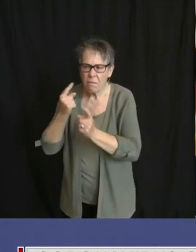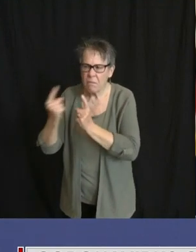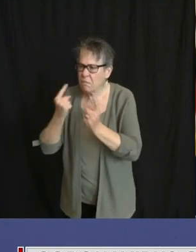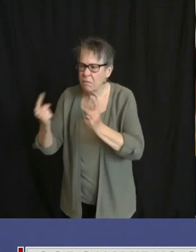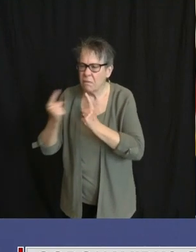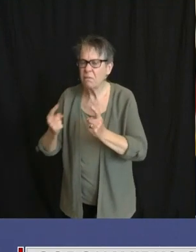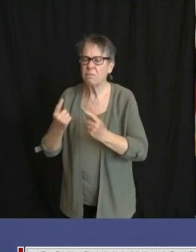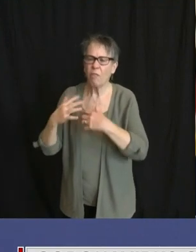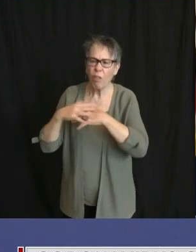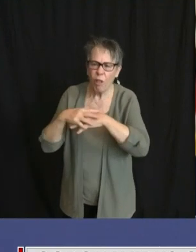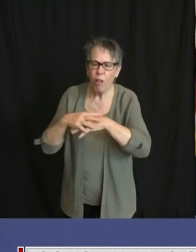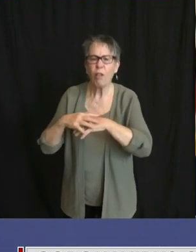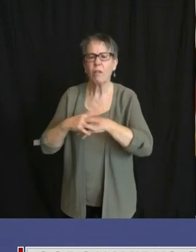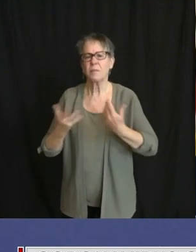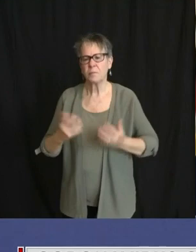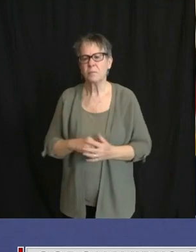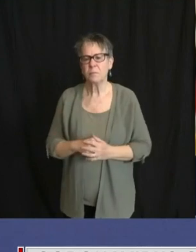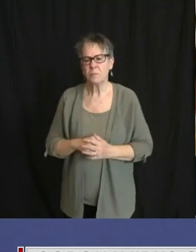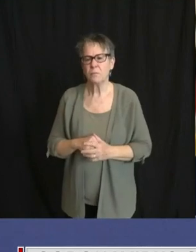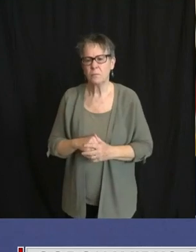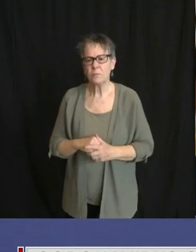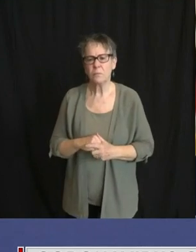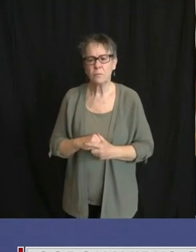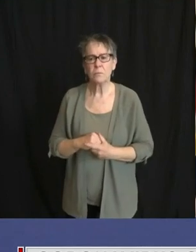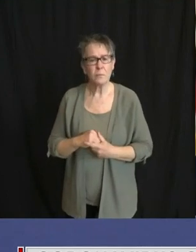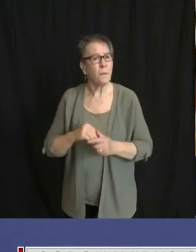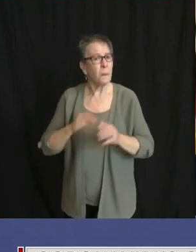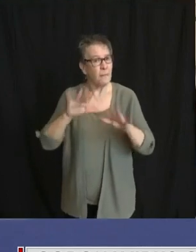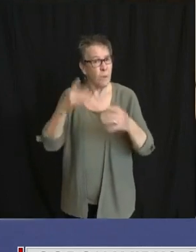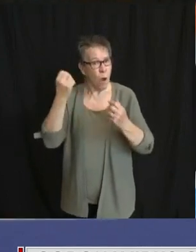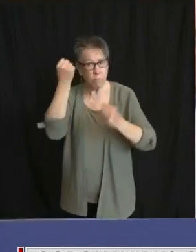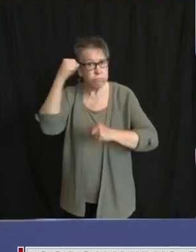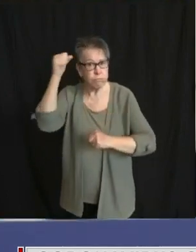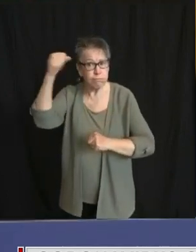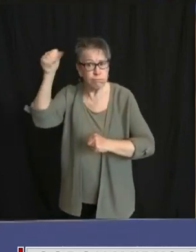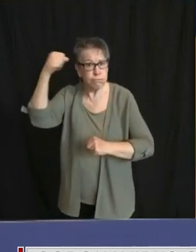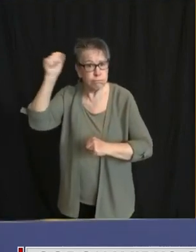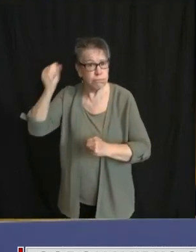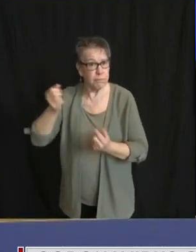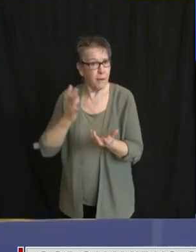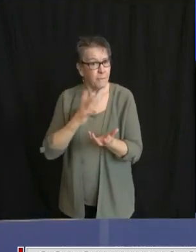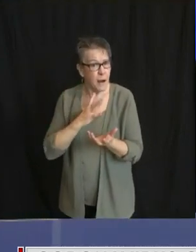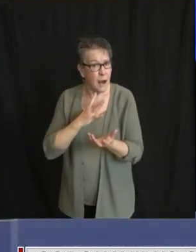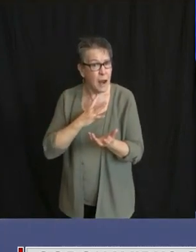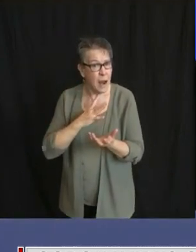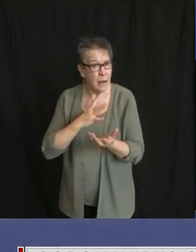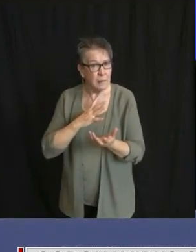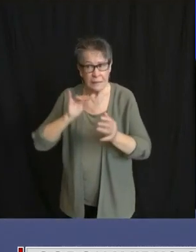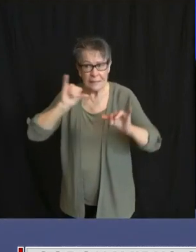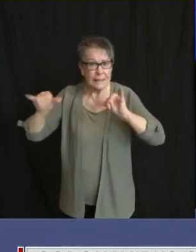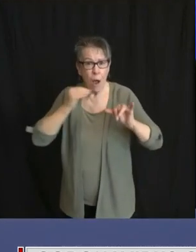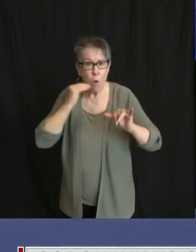I WISH FOLKS WOULD PROTEST FROM HOME AND VIRTUALLY BUT IF THEY'RE GOING TO PROTEST, WE WILL BE TOUGH ON ENFORCING THE